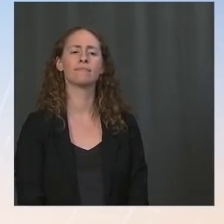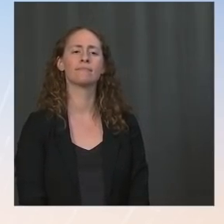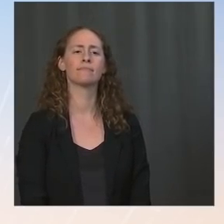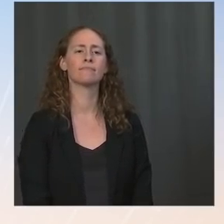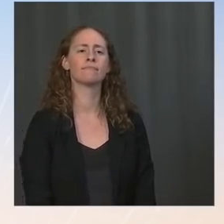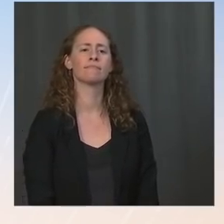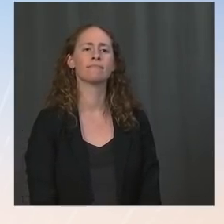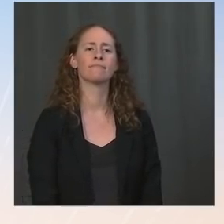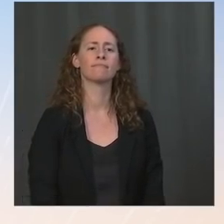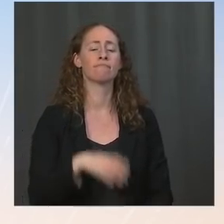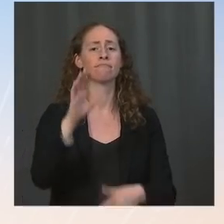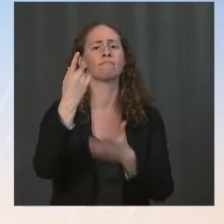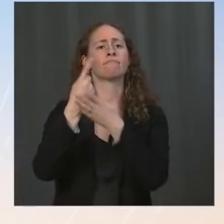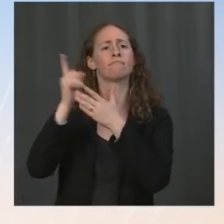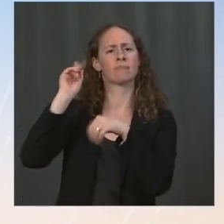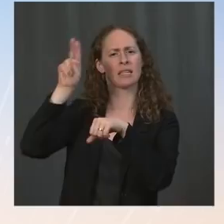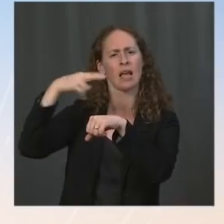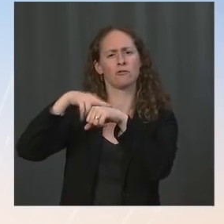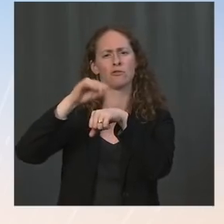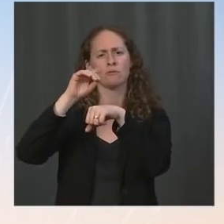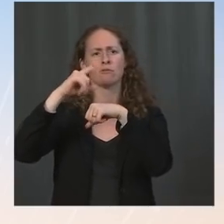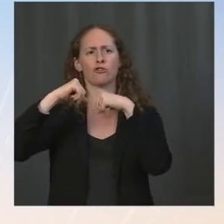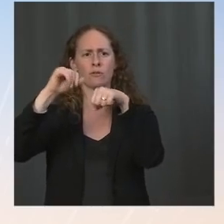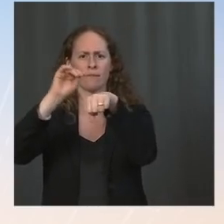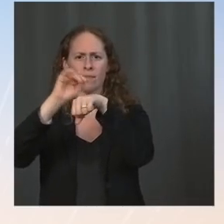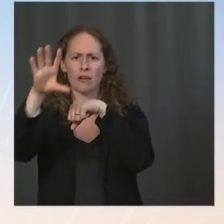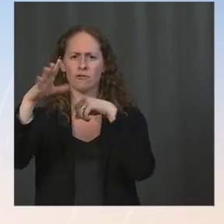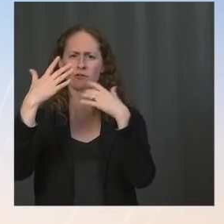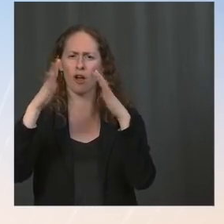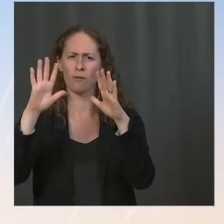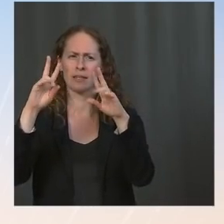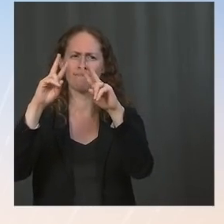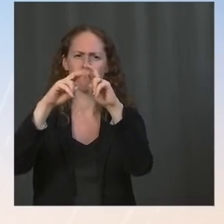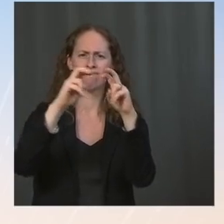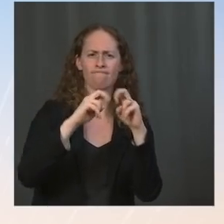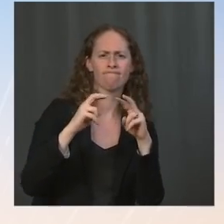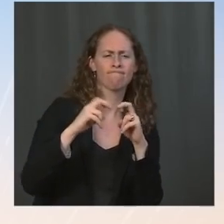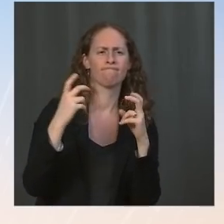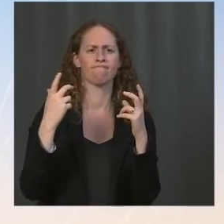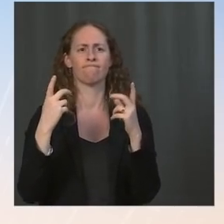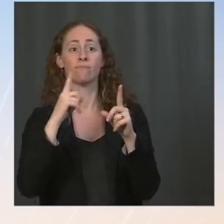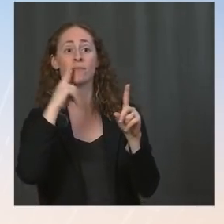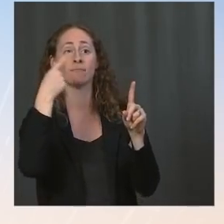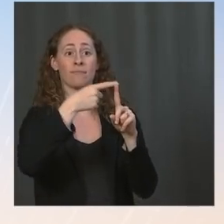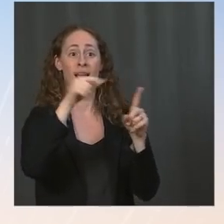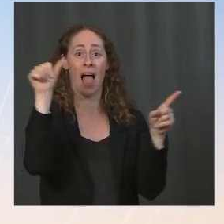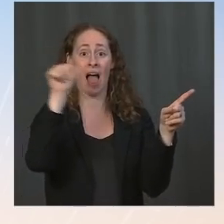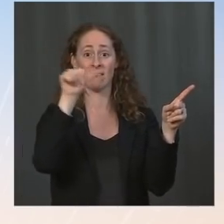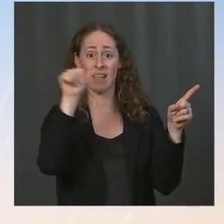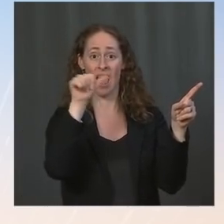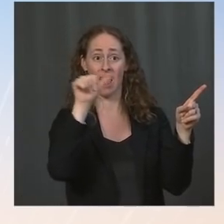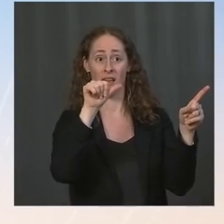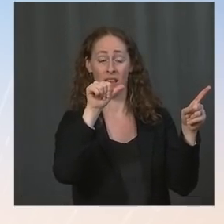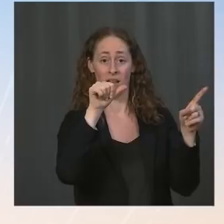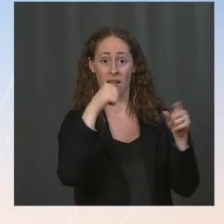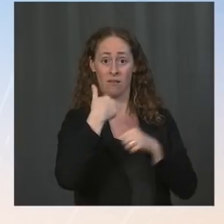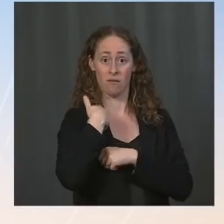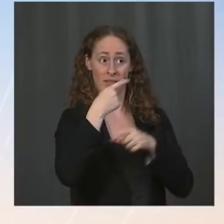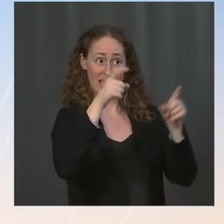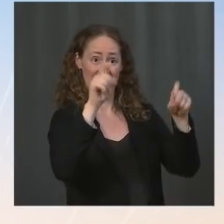about whether we provide materials to the Afghan National Security Forces so that they could fight the fight -- obviously, they decided not to fight -- or not.